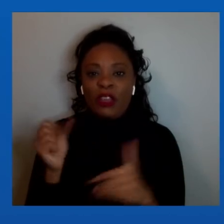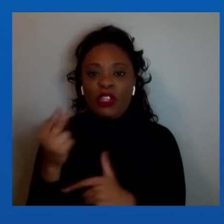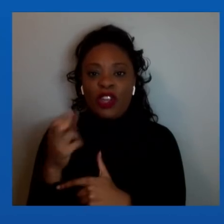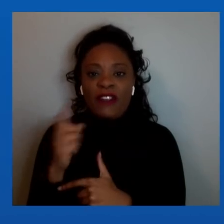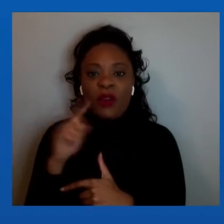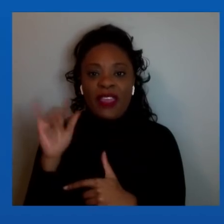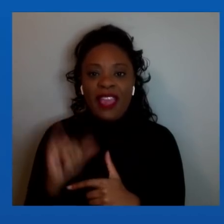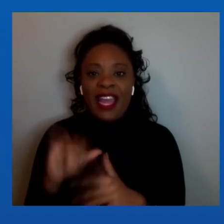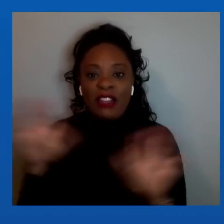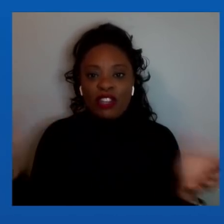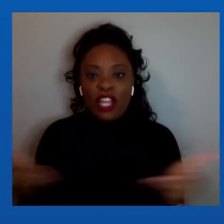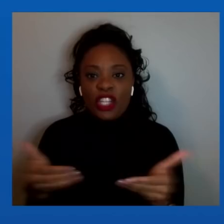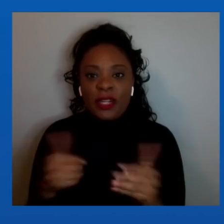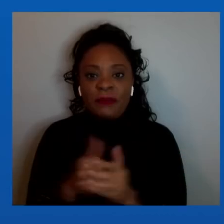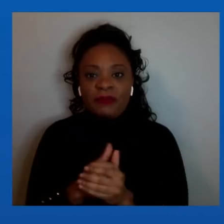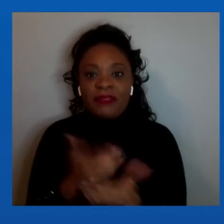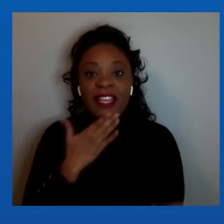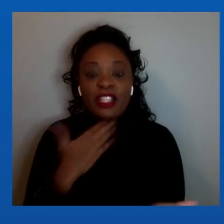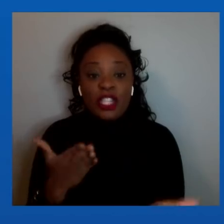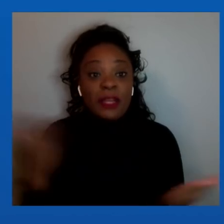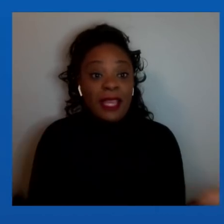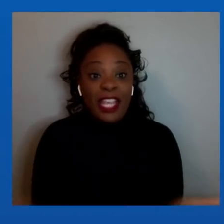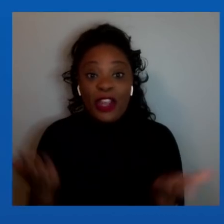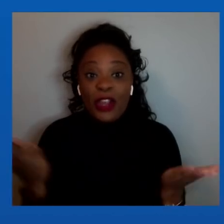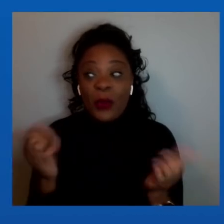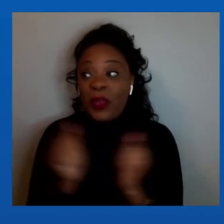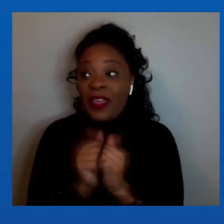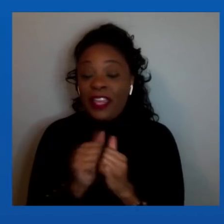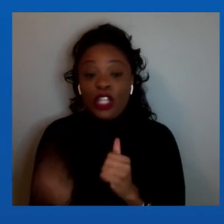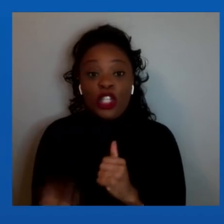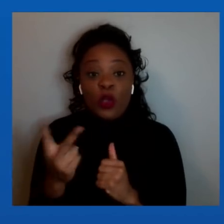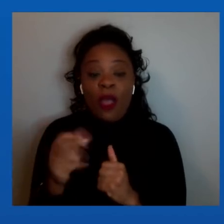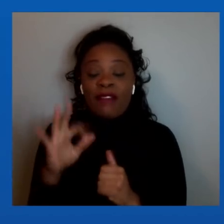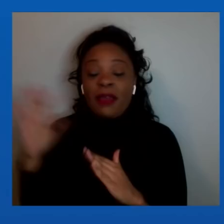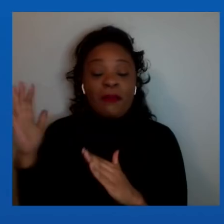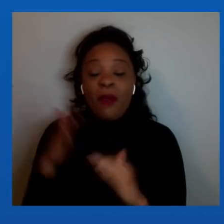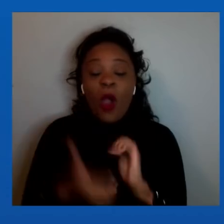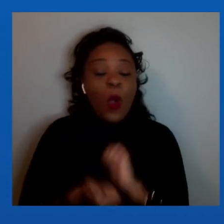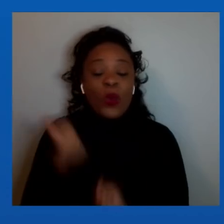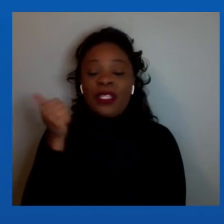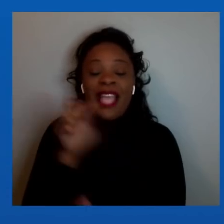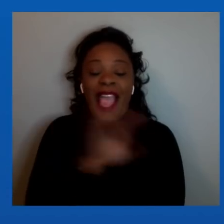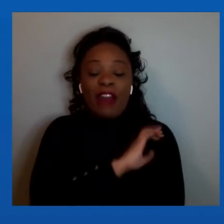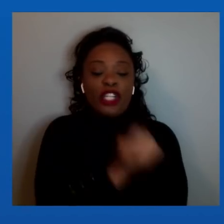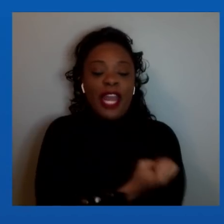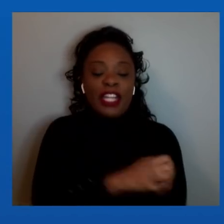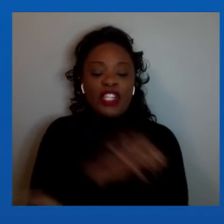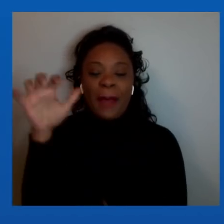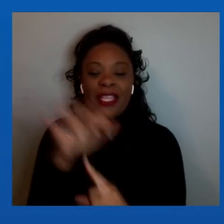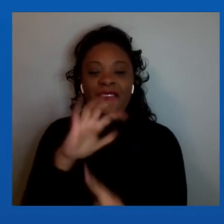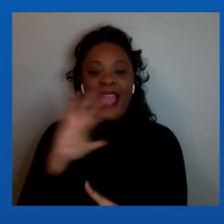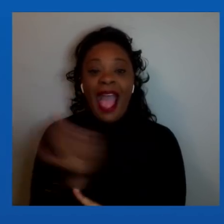It is good to be here with two of the most energetic champions of our nation's working families: